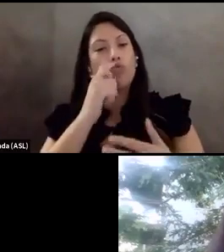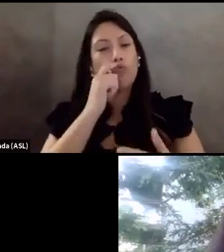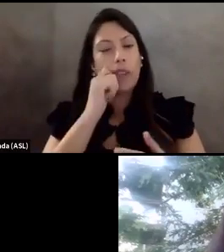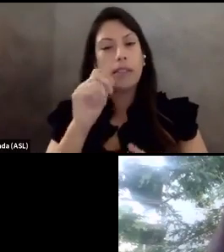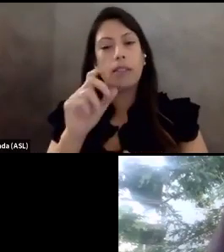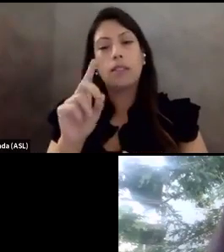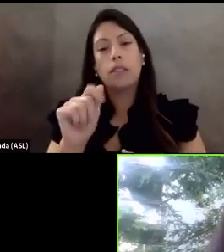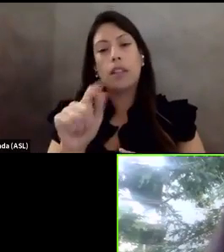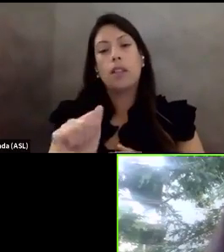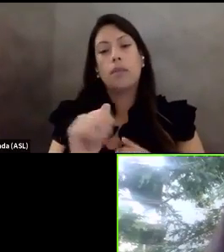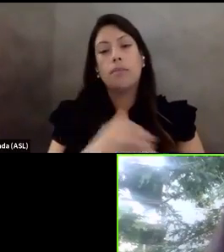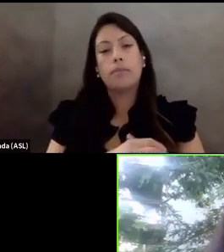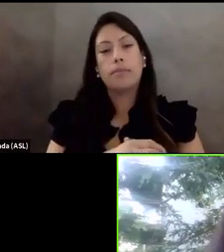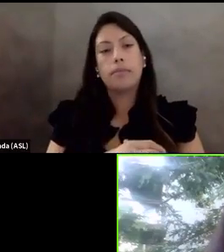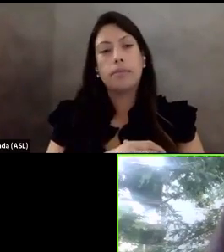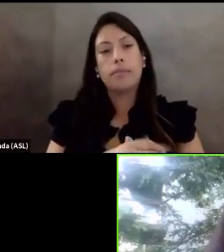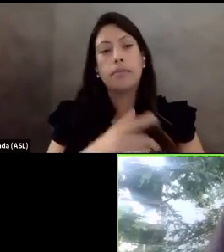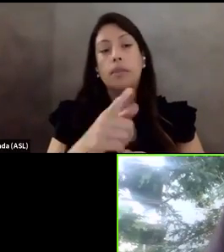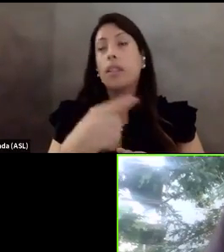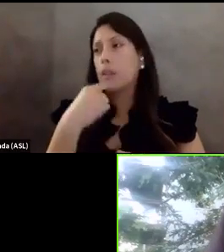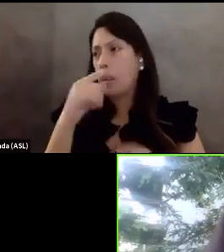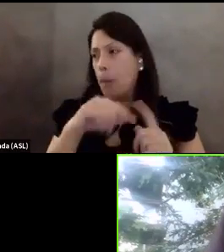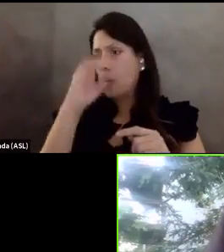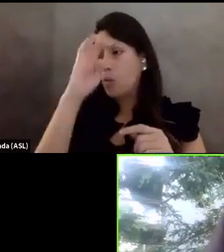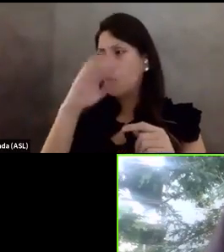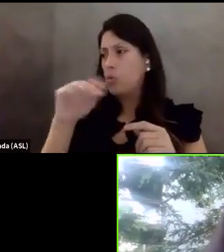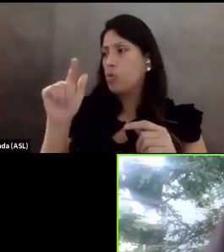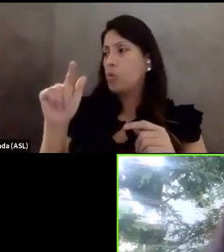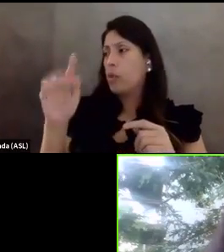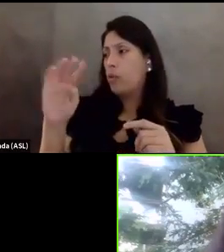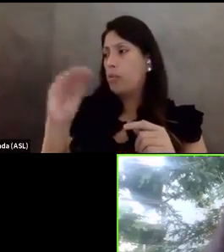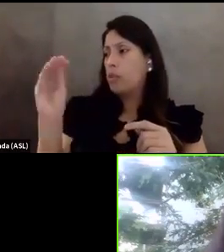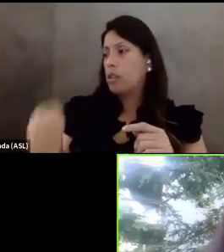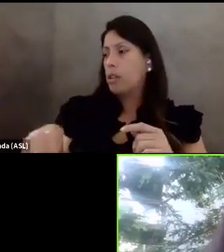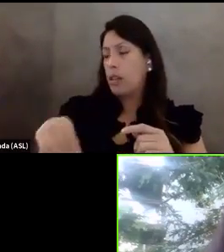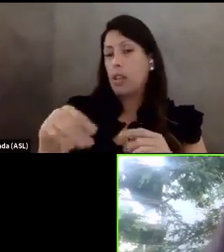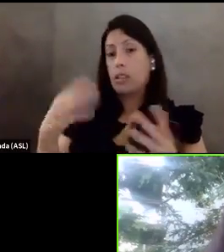Yeah, as 24 percent in Sonoma. And I think it's pretty similar at the